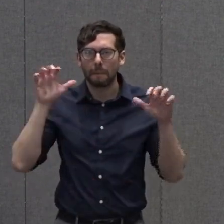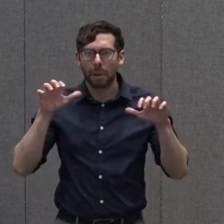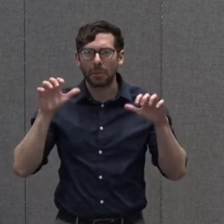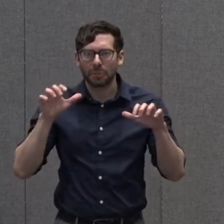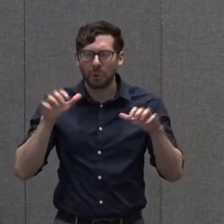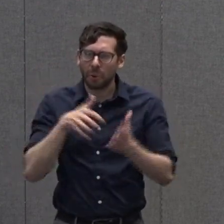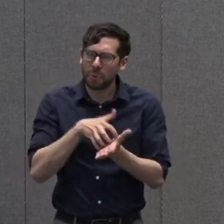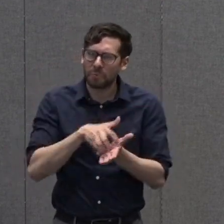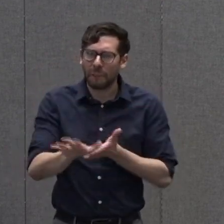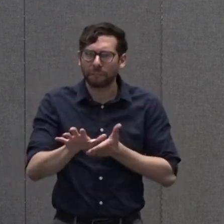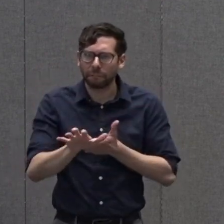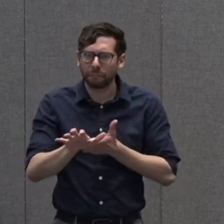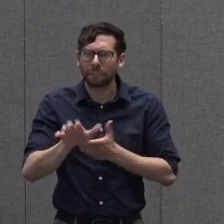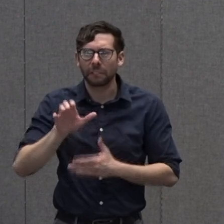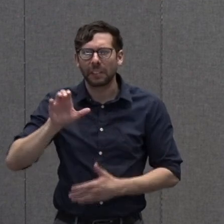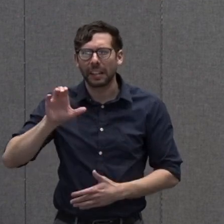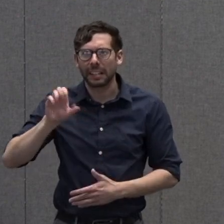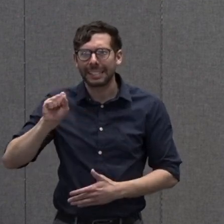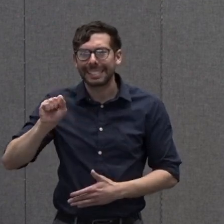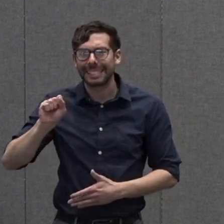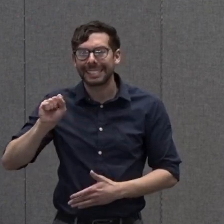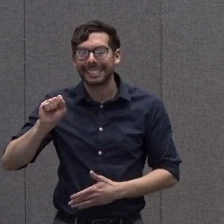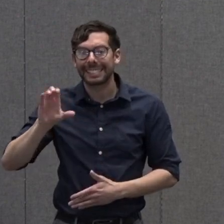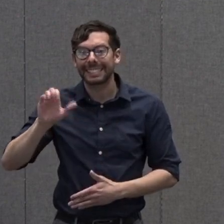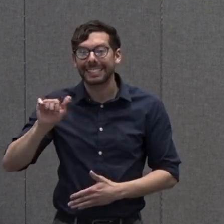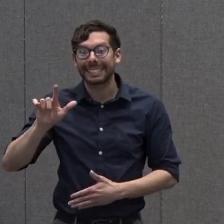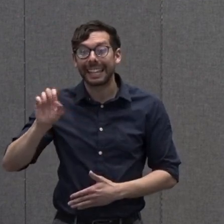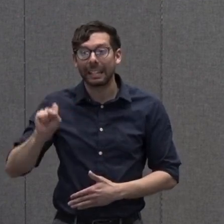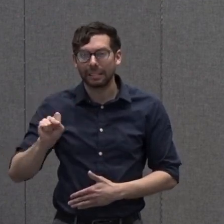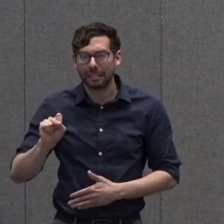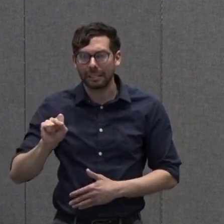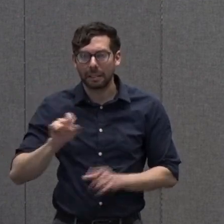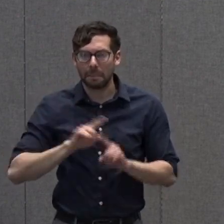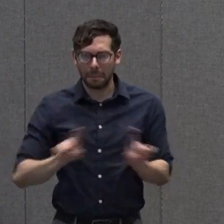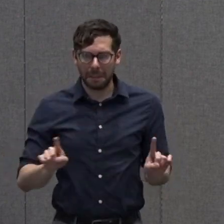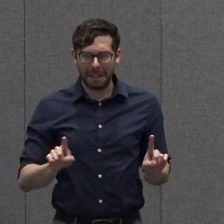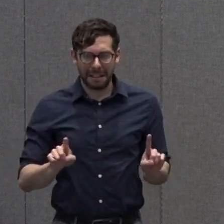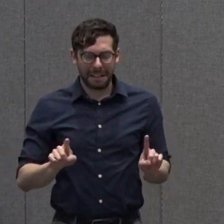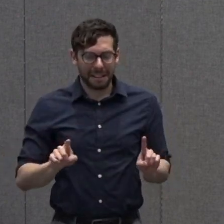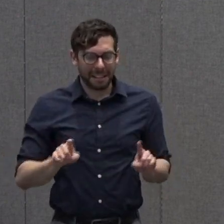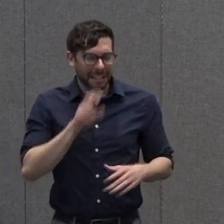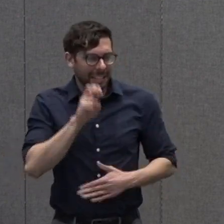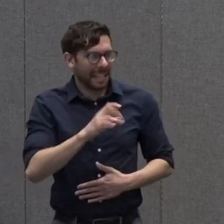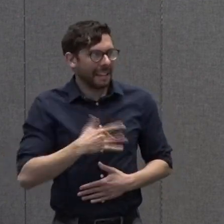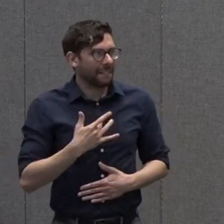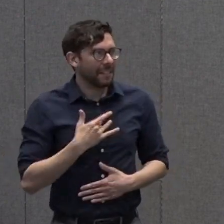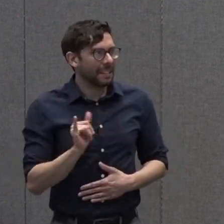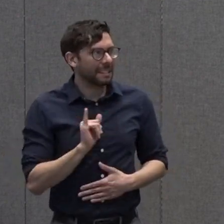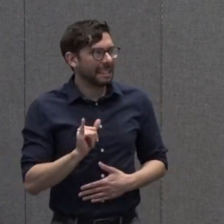This one, she feels almost like a leather jacket. I mean she's got the-- Sh, don't say that. - No, that's actually.